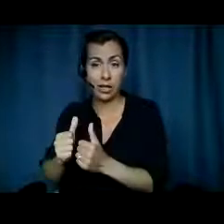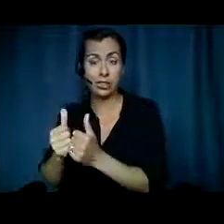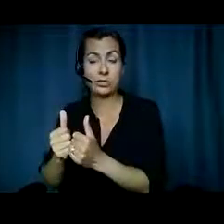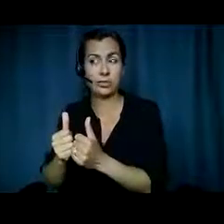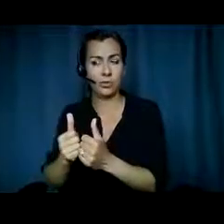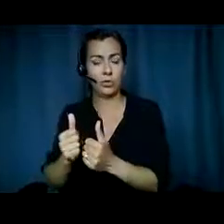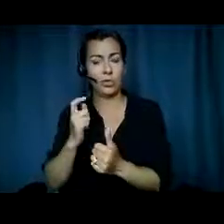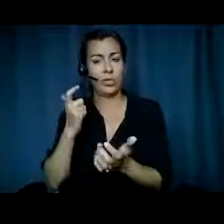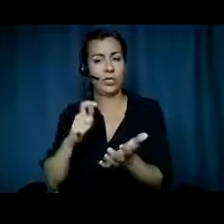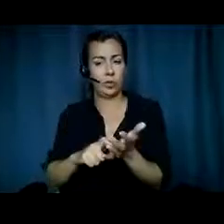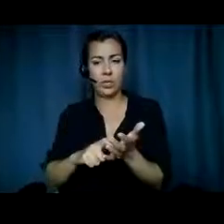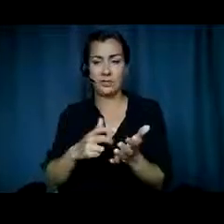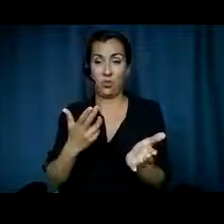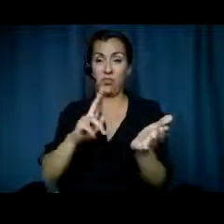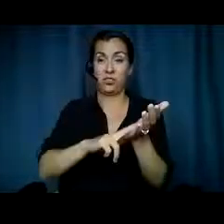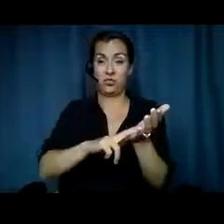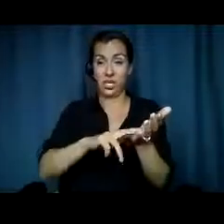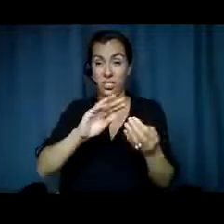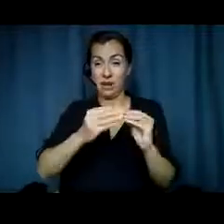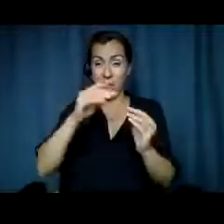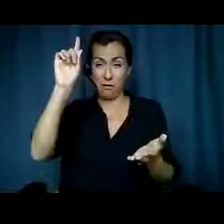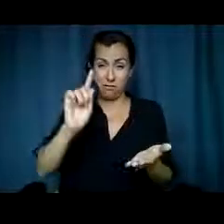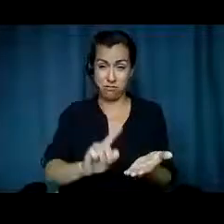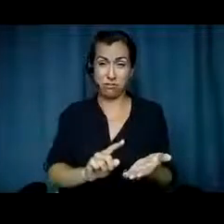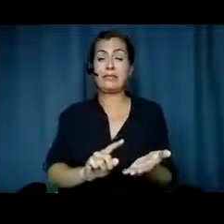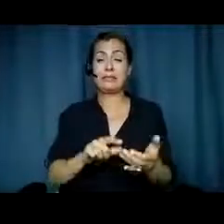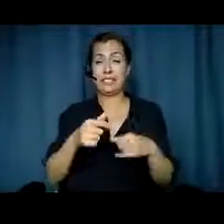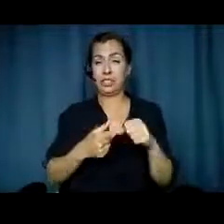Here's our contact information, the new website up with all our